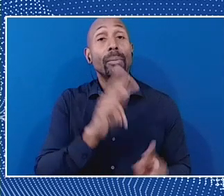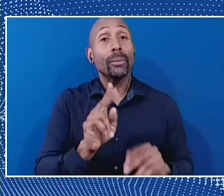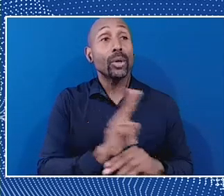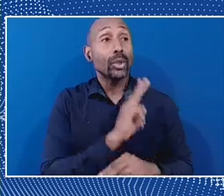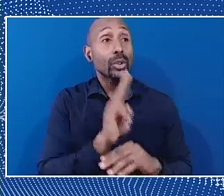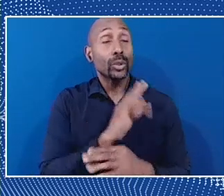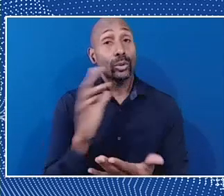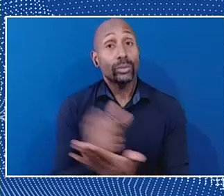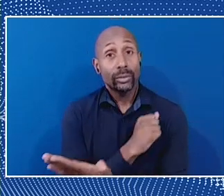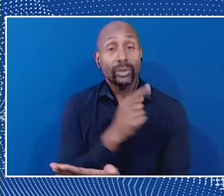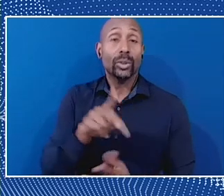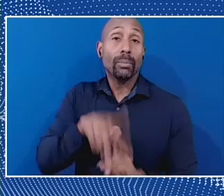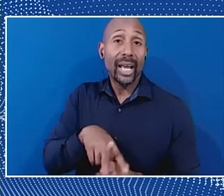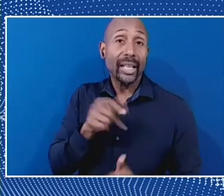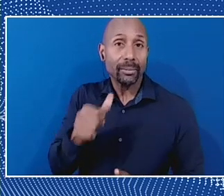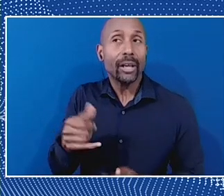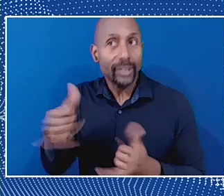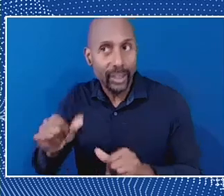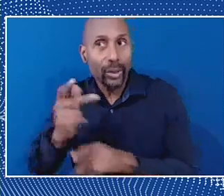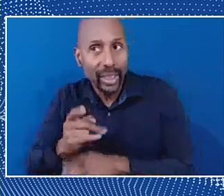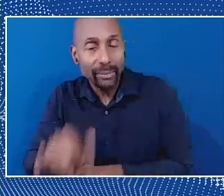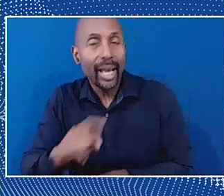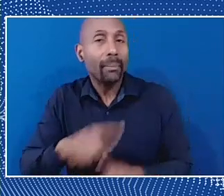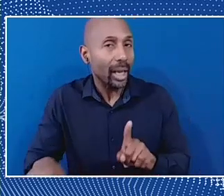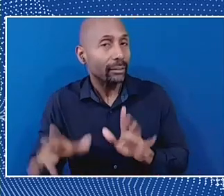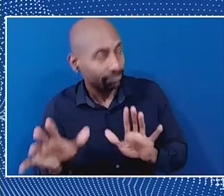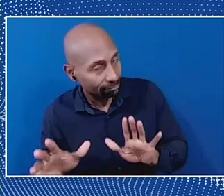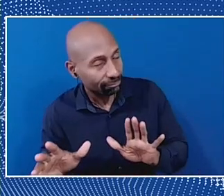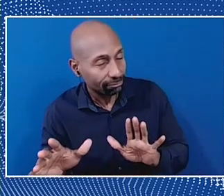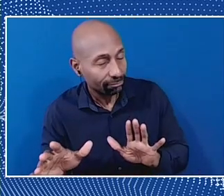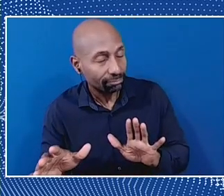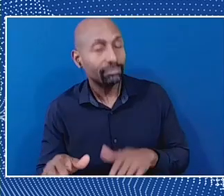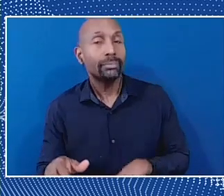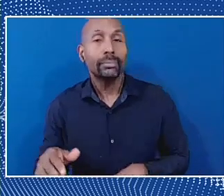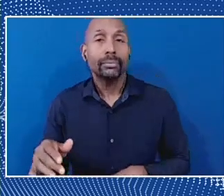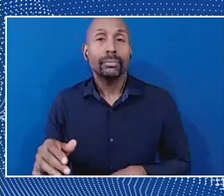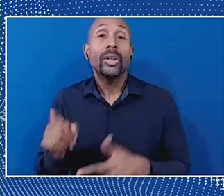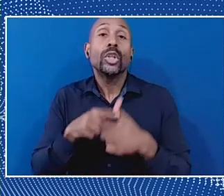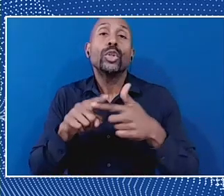to say about this. And I'm going to- you know, I can refer- I can break it down to three words; automation, automation,